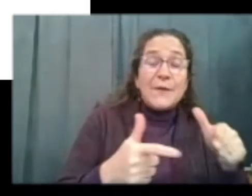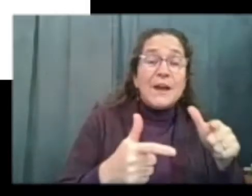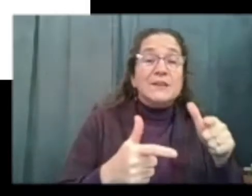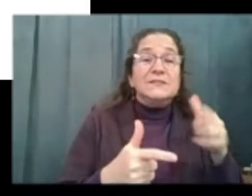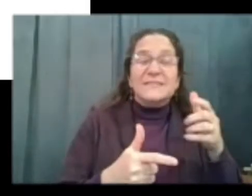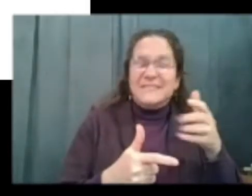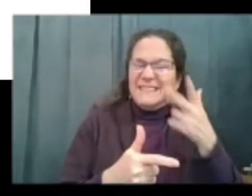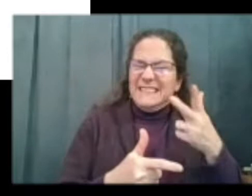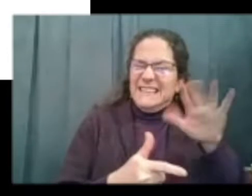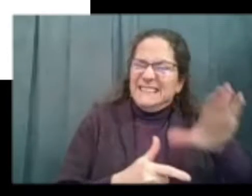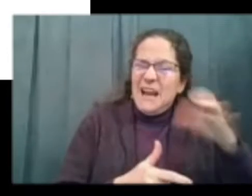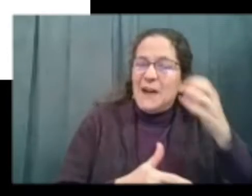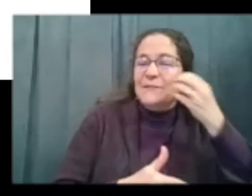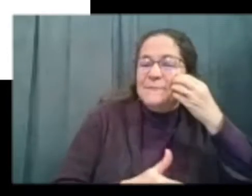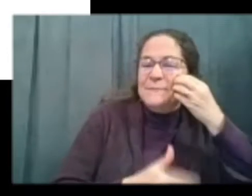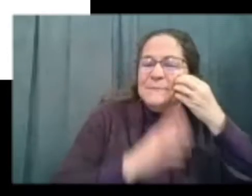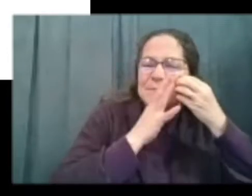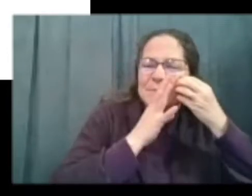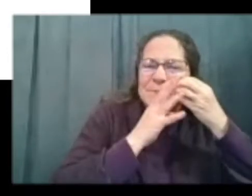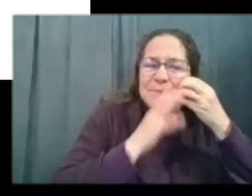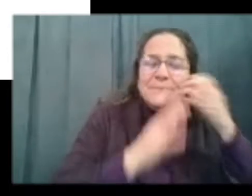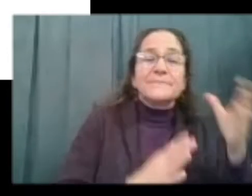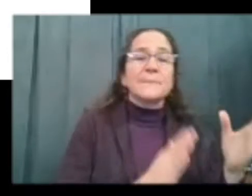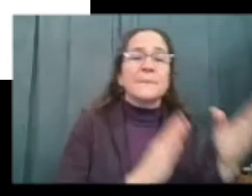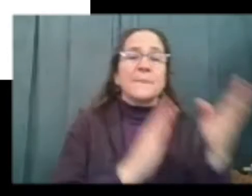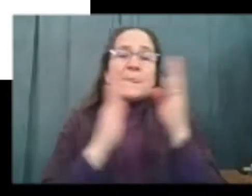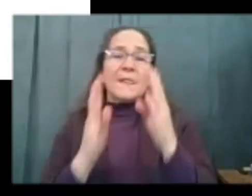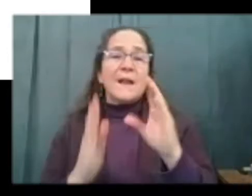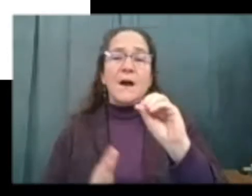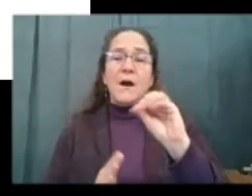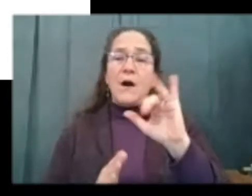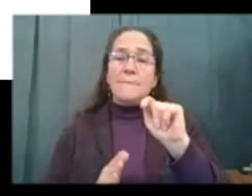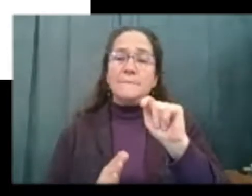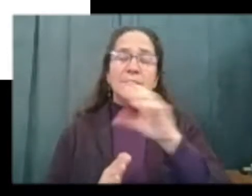We got a picture of an object and tangible schedule.